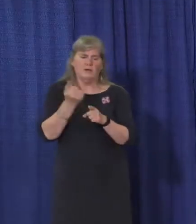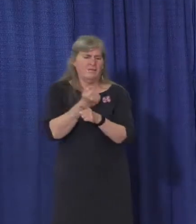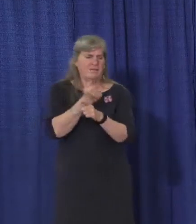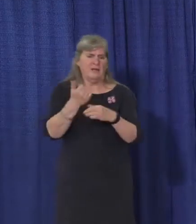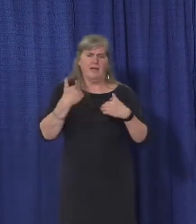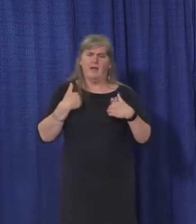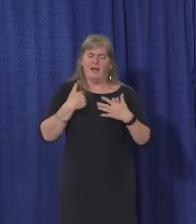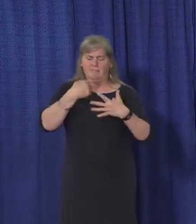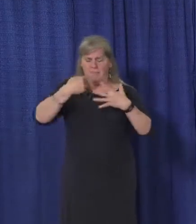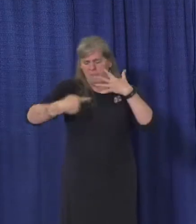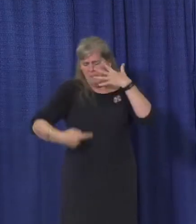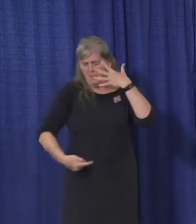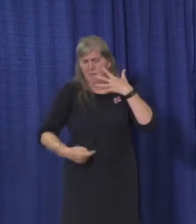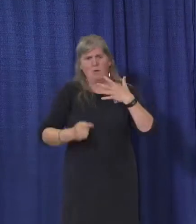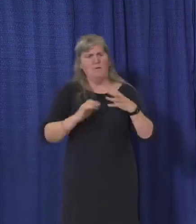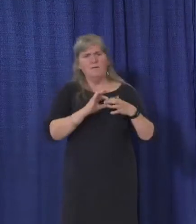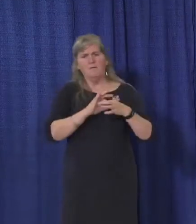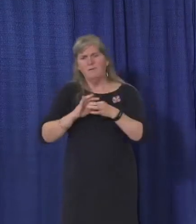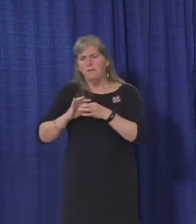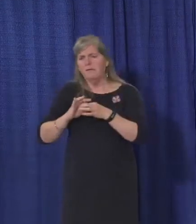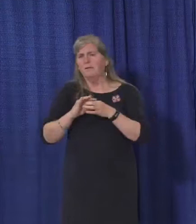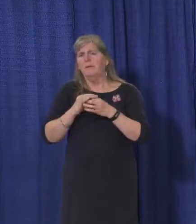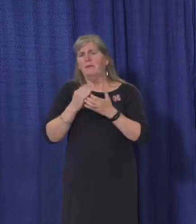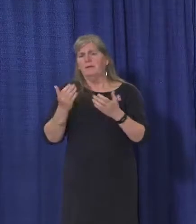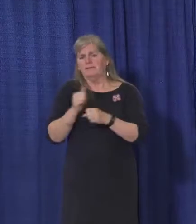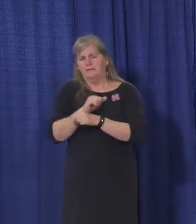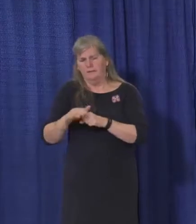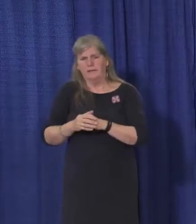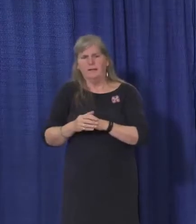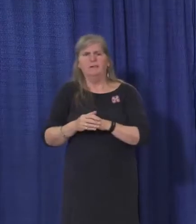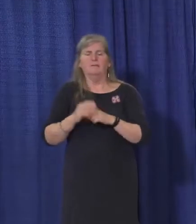you are Bublik equipped? Cath nonmedical maxon hand